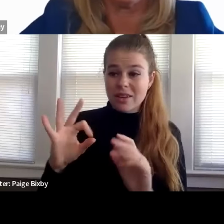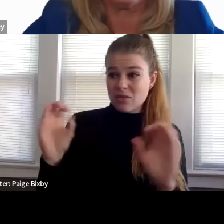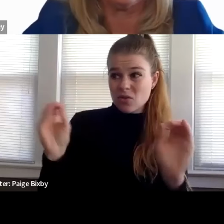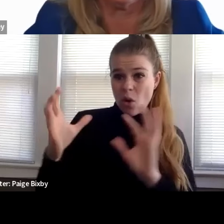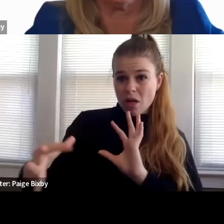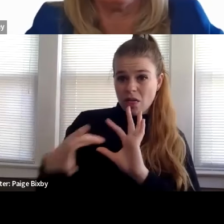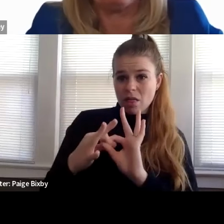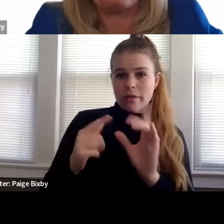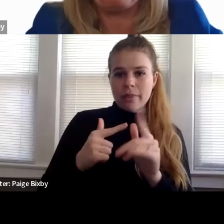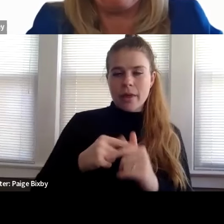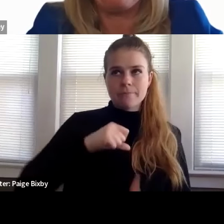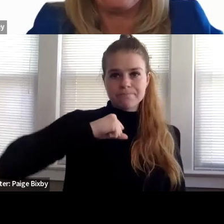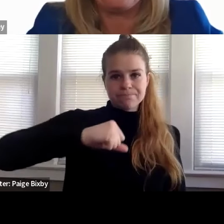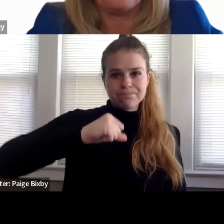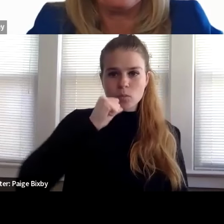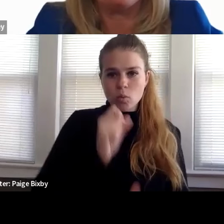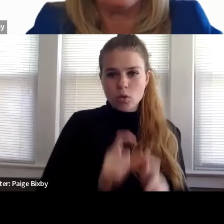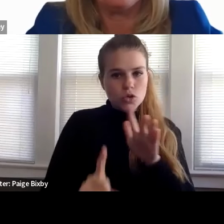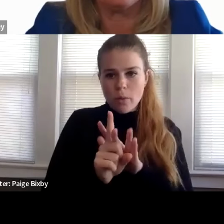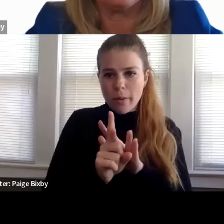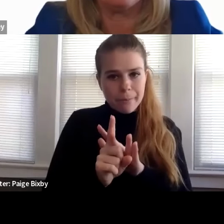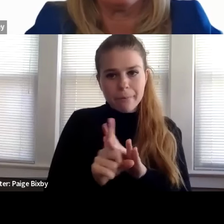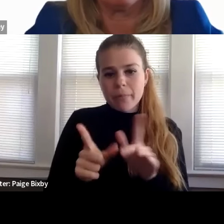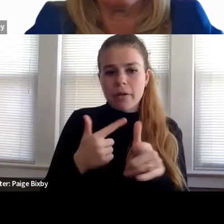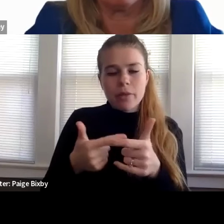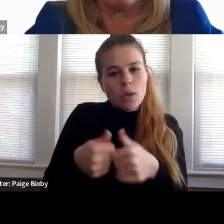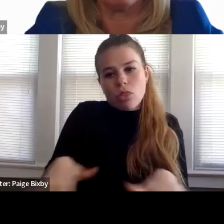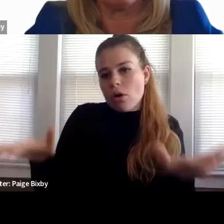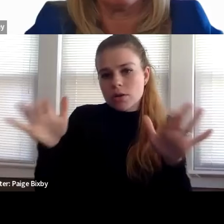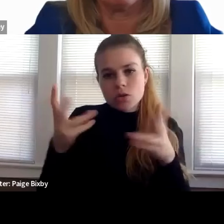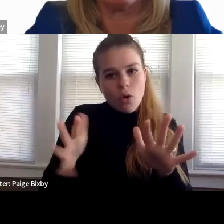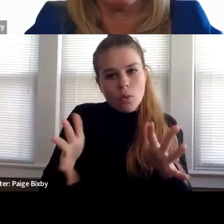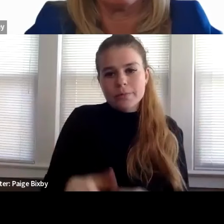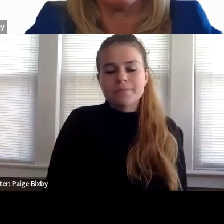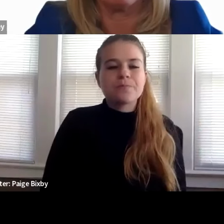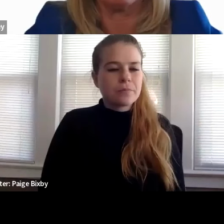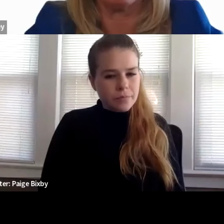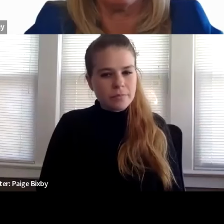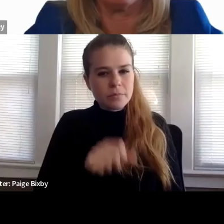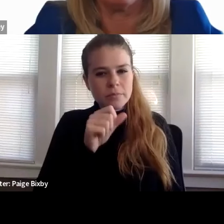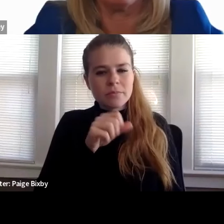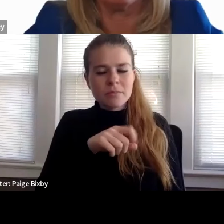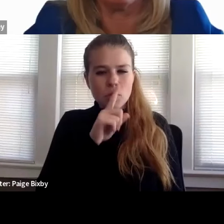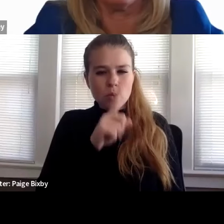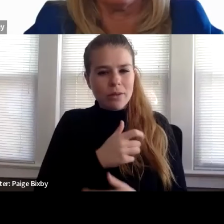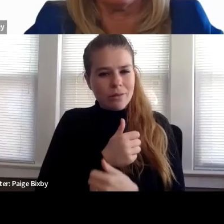they're not gonna show up and we've lost from the beginning. I love that so much, Judge, and your focus on connecting,